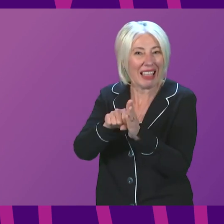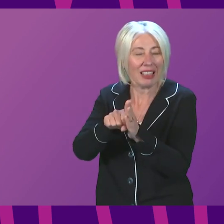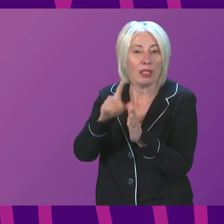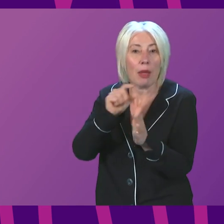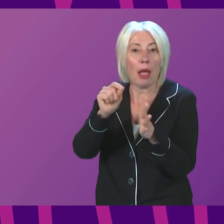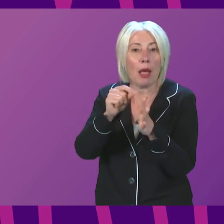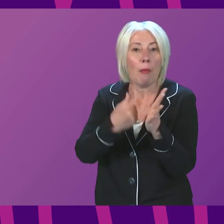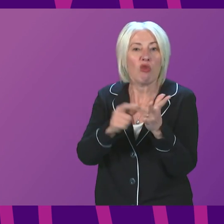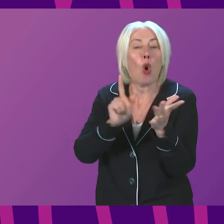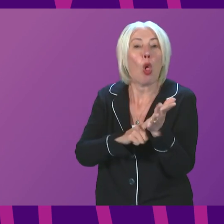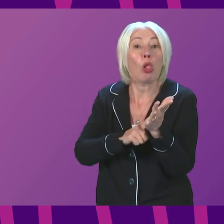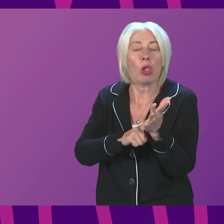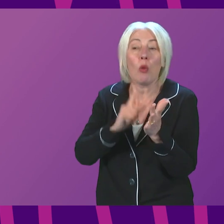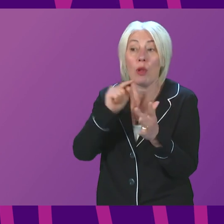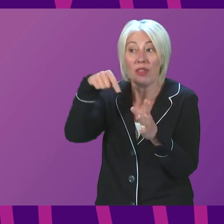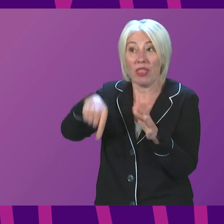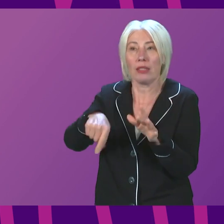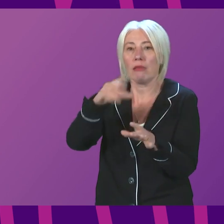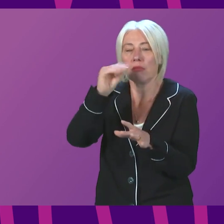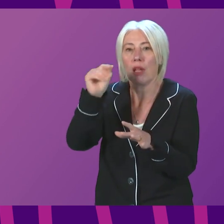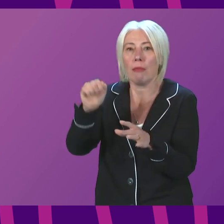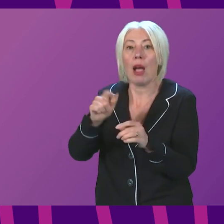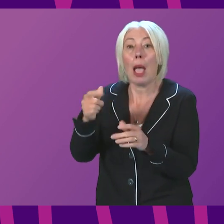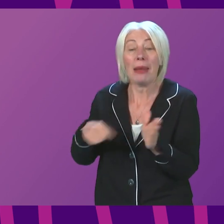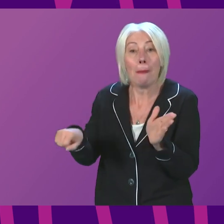this summer”, related to a murderer who, in 2017, while on home leave from serving